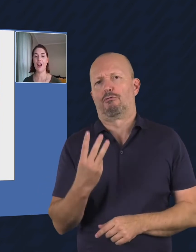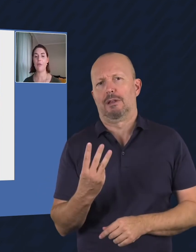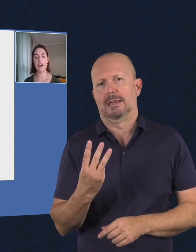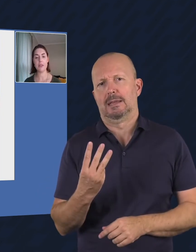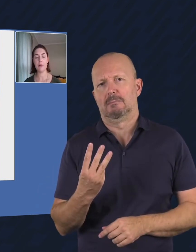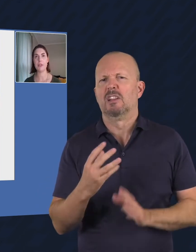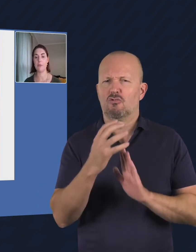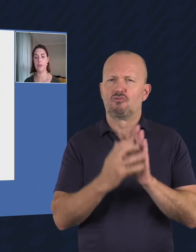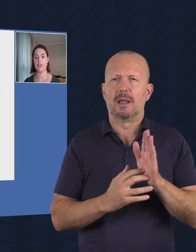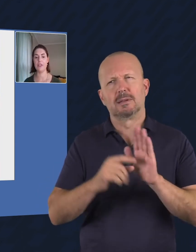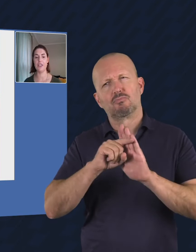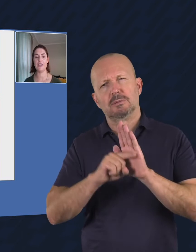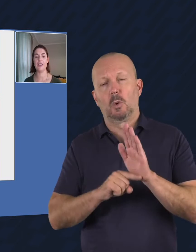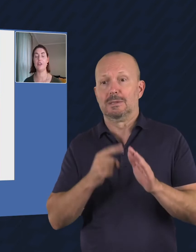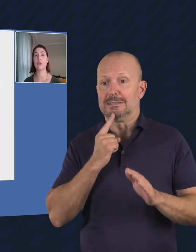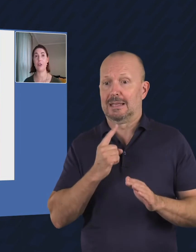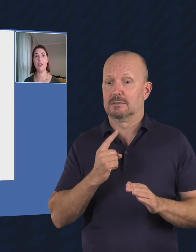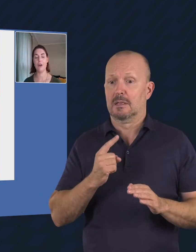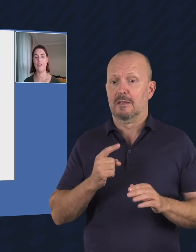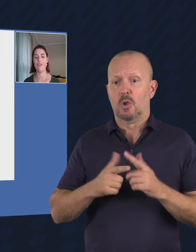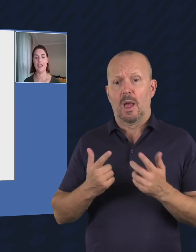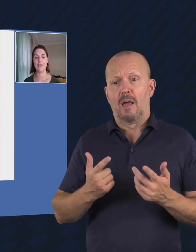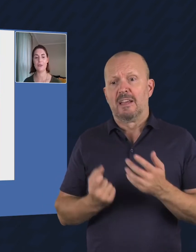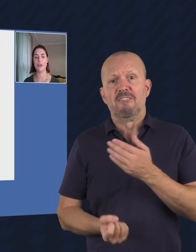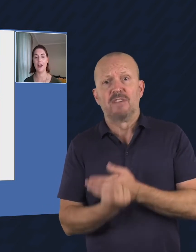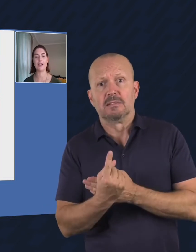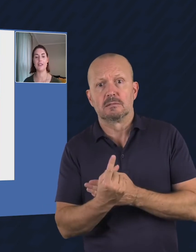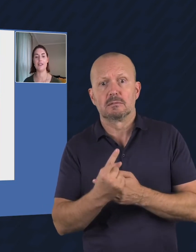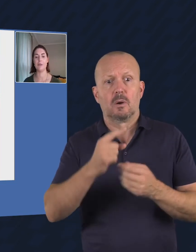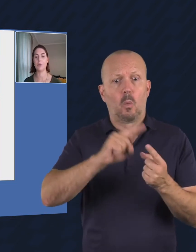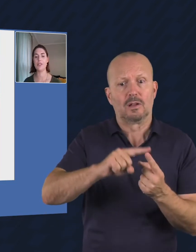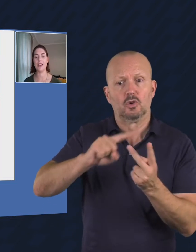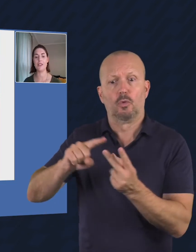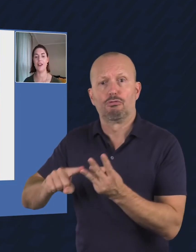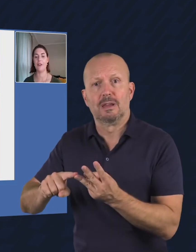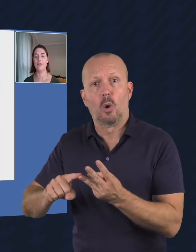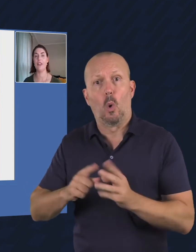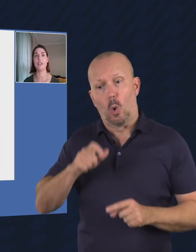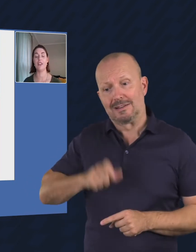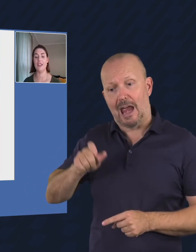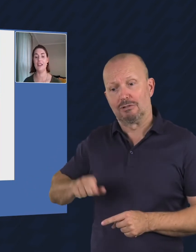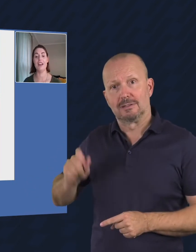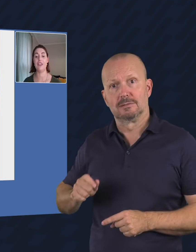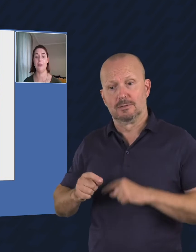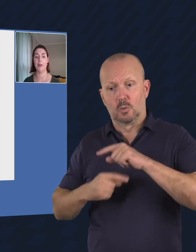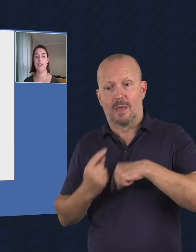a writing principle that suggests that a trio of events or characters is more satisfying or effective than any other number.